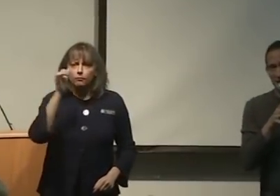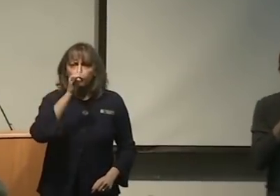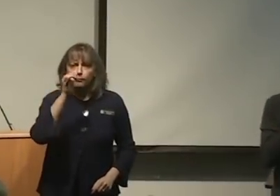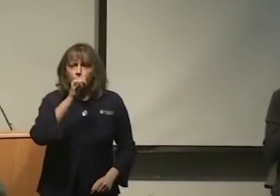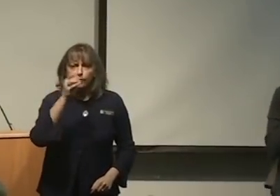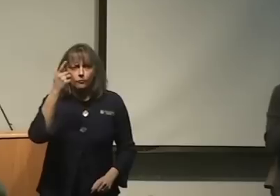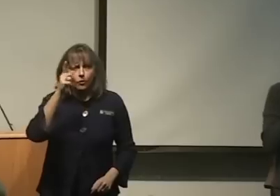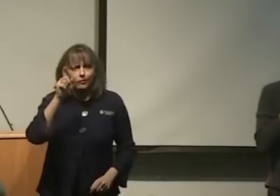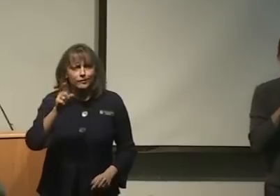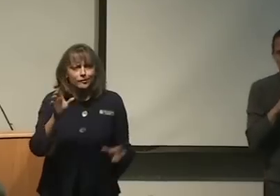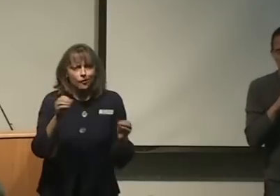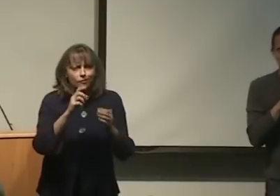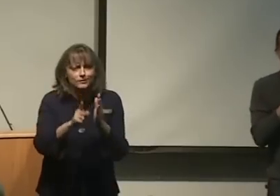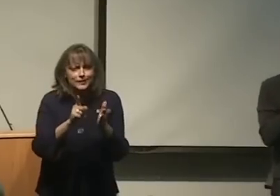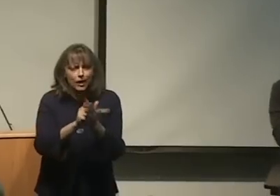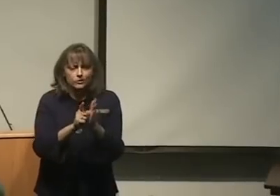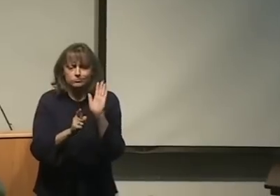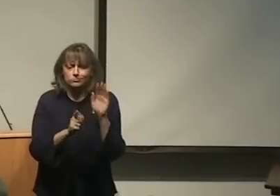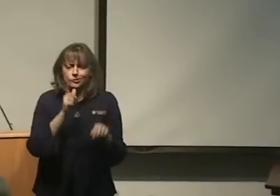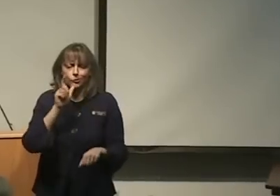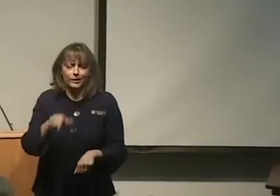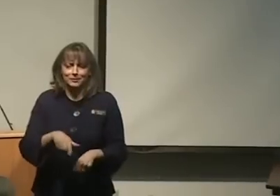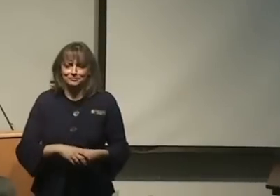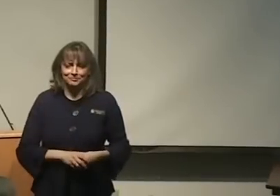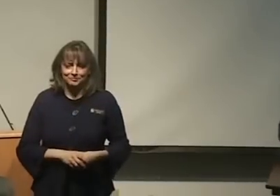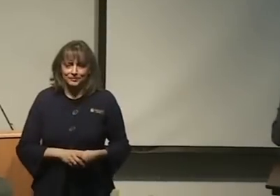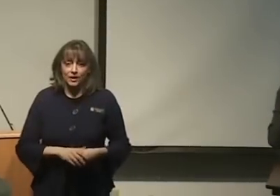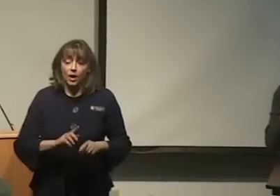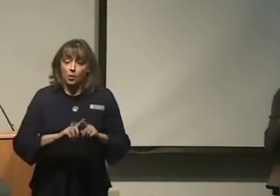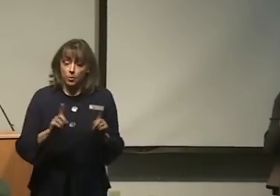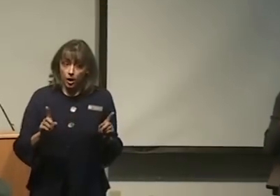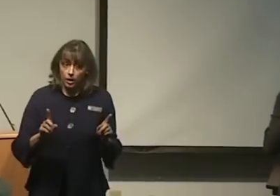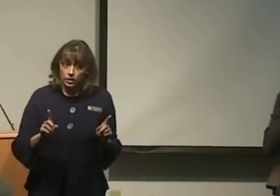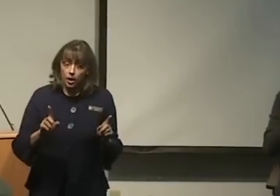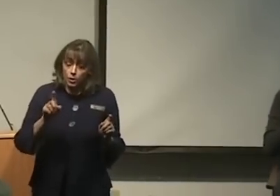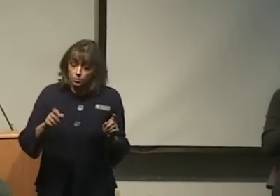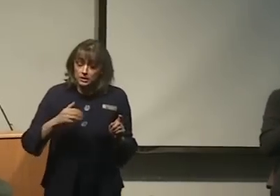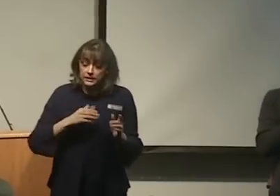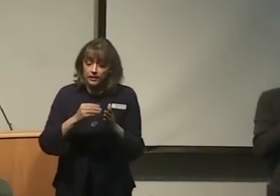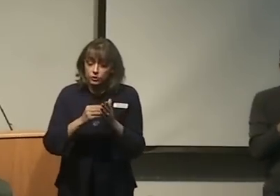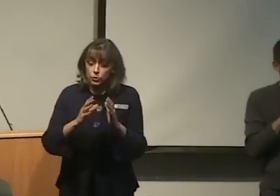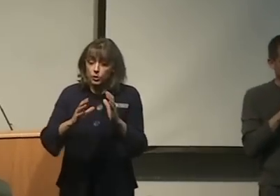You need student communication, and you may want to be in your office for some of that.